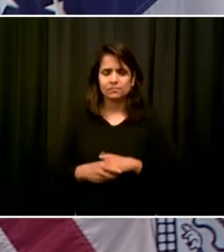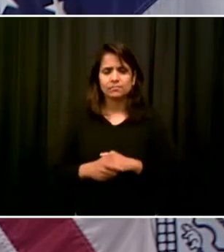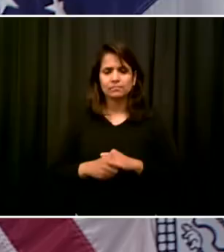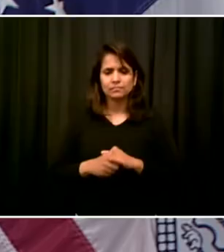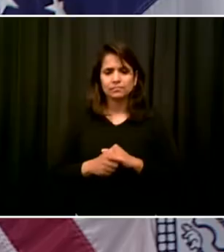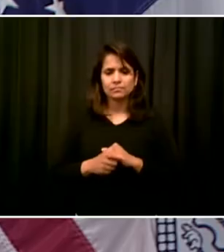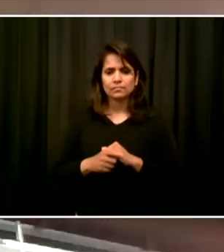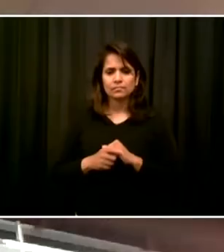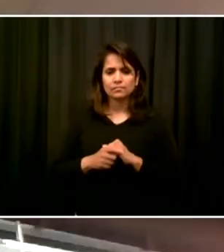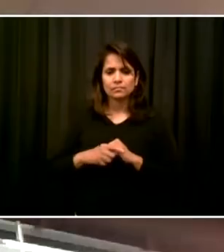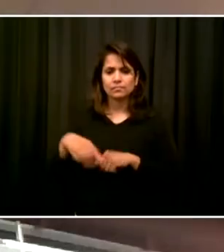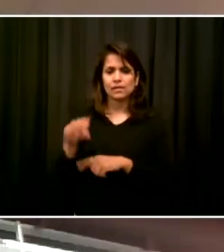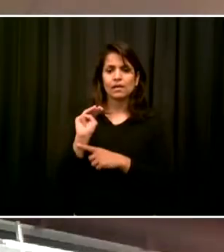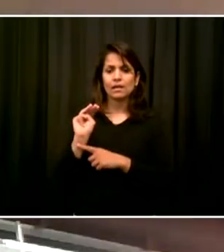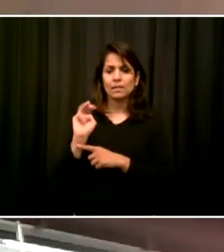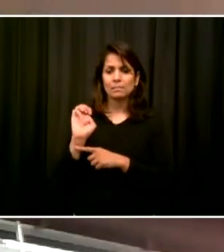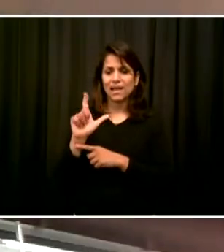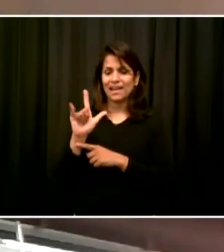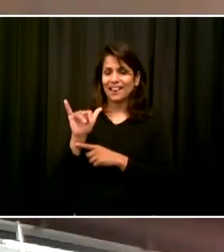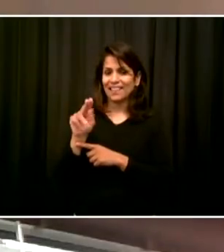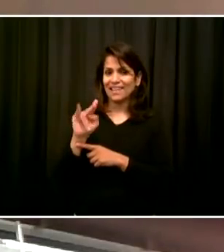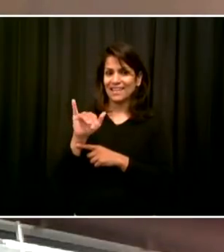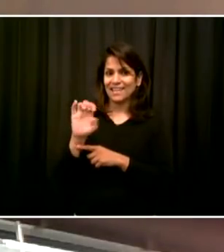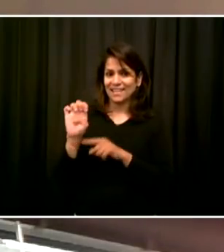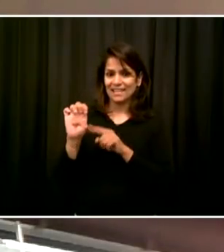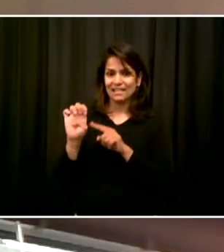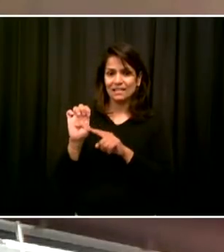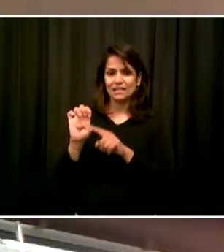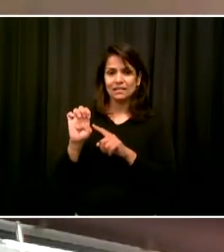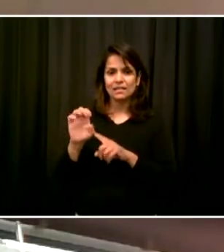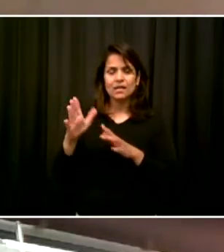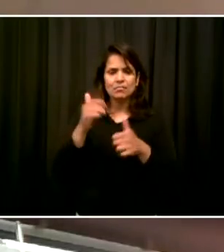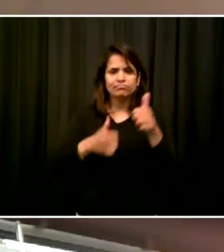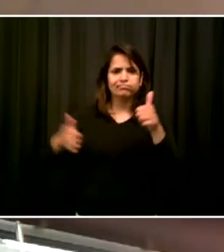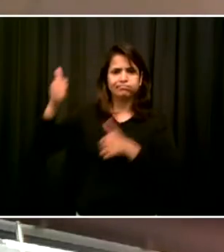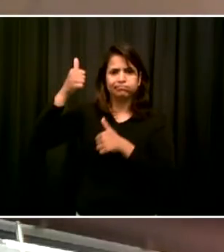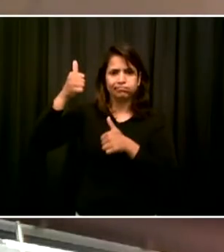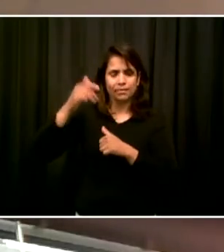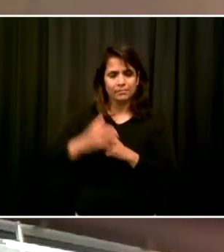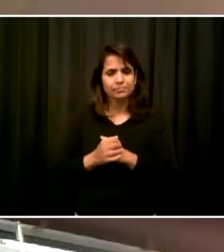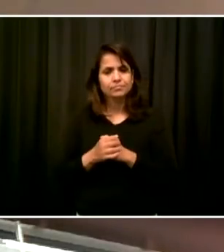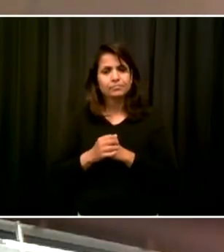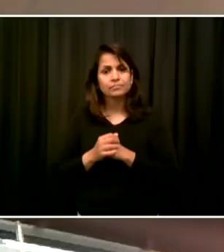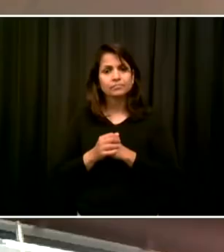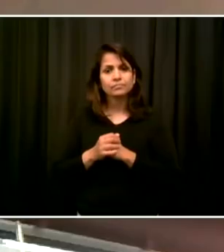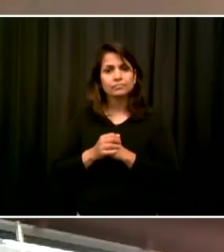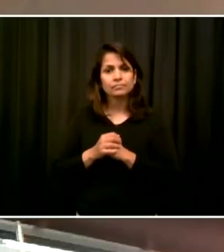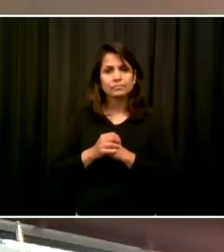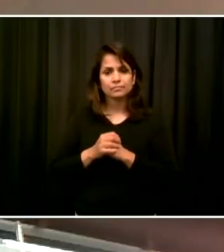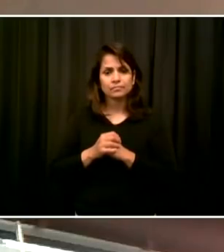DOLLARS AND IT TKOO A CONSISTENT EFFORT . MELANIE, YOU HAVE HIGHLIGHTS? SURE.